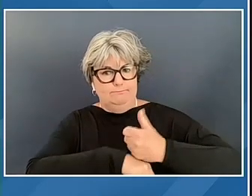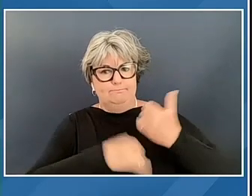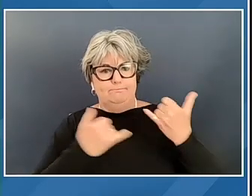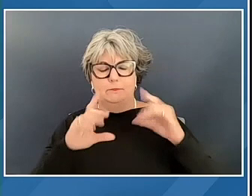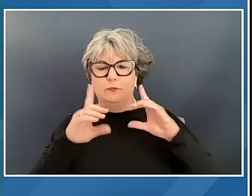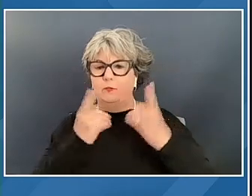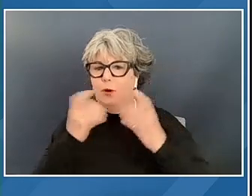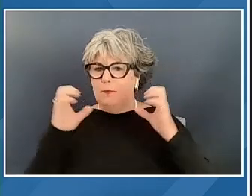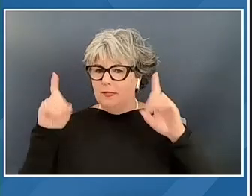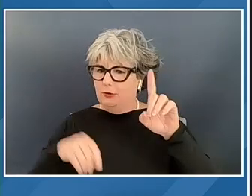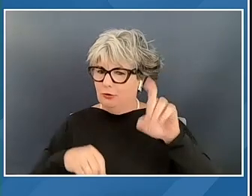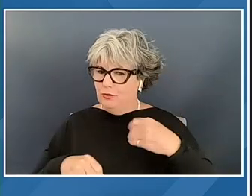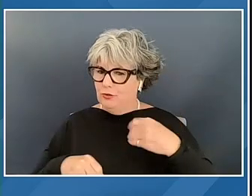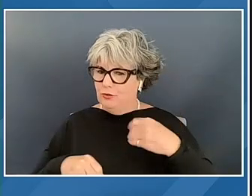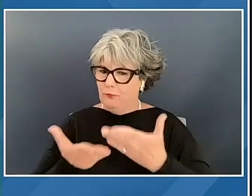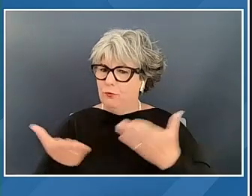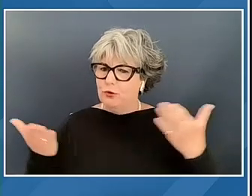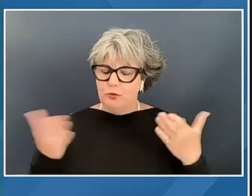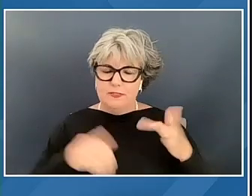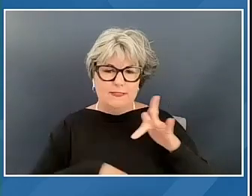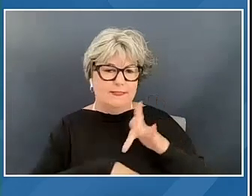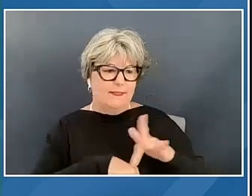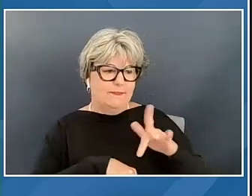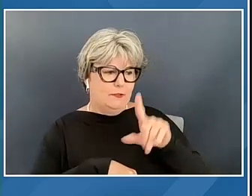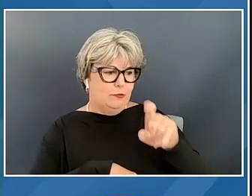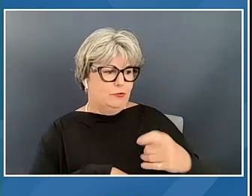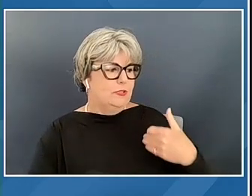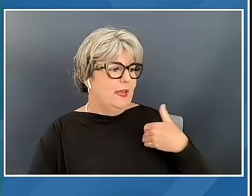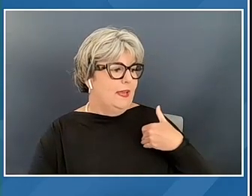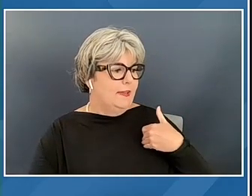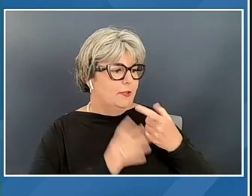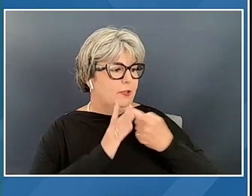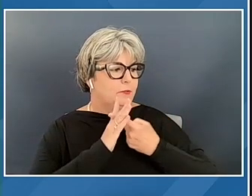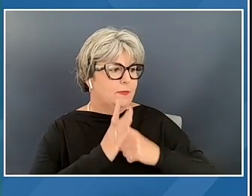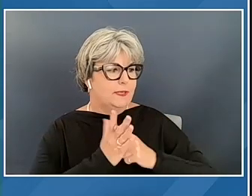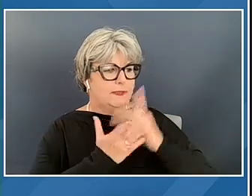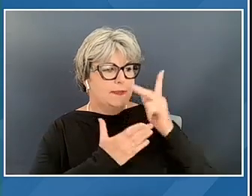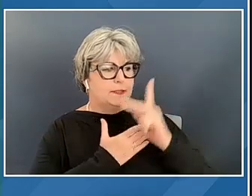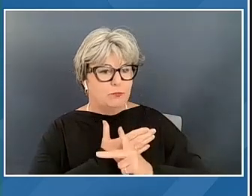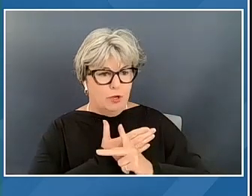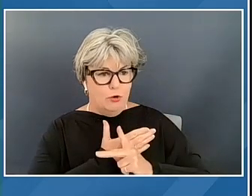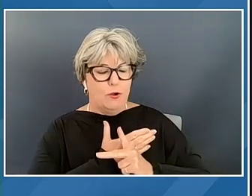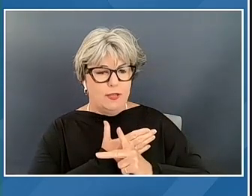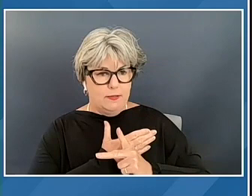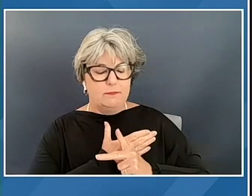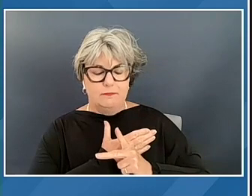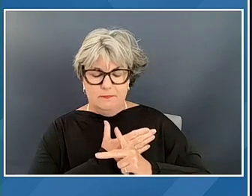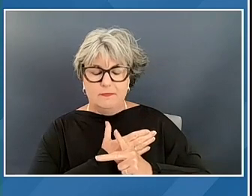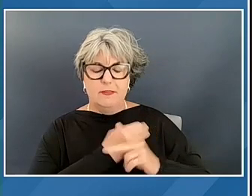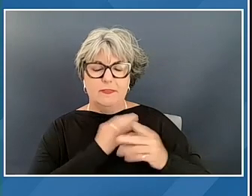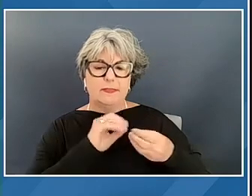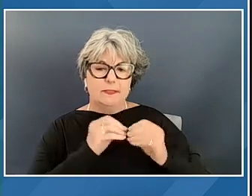the resources available to implement this program at scale, given the volume of borrowers that participate in the program.